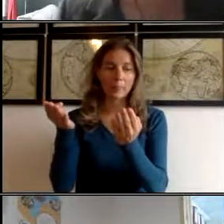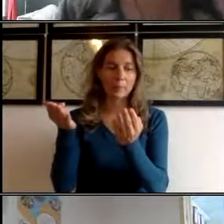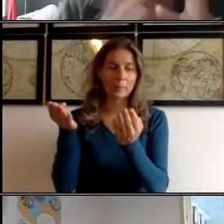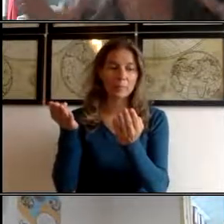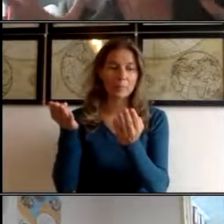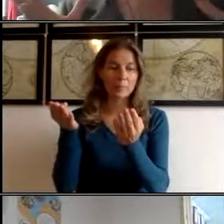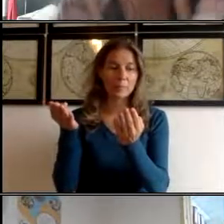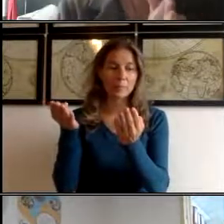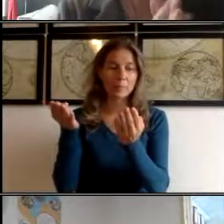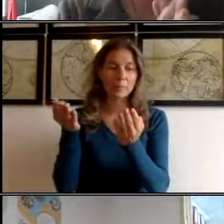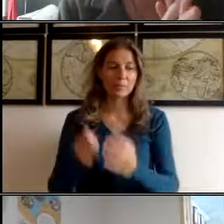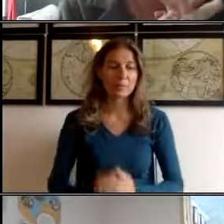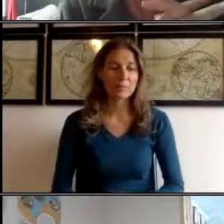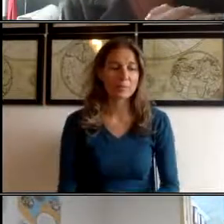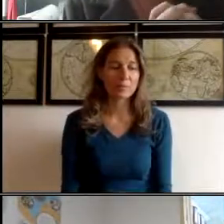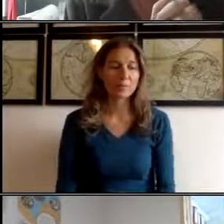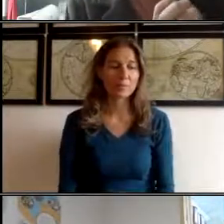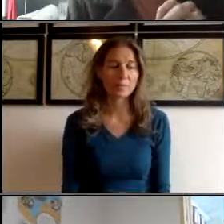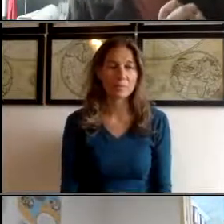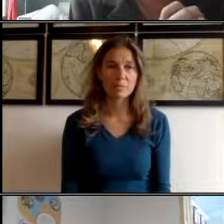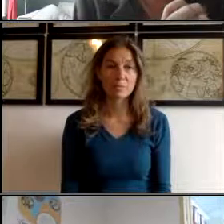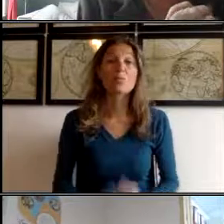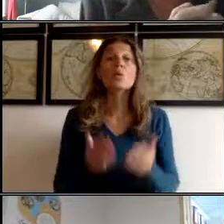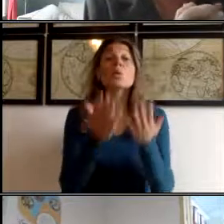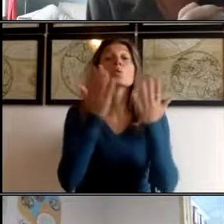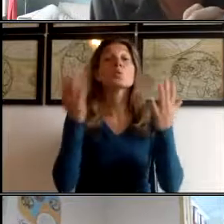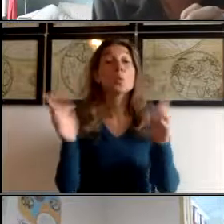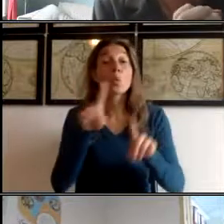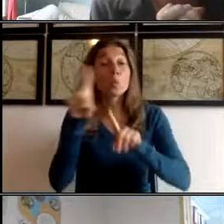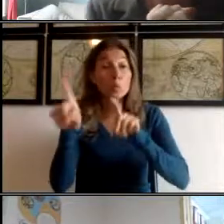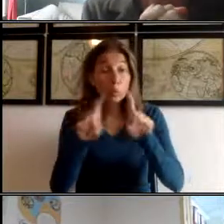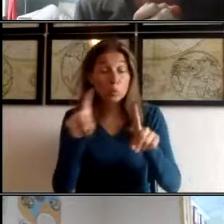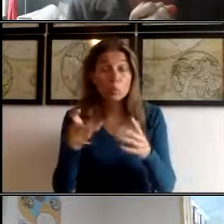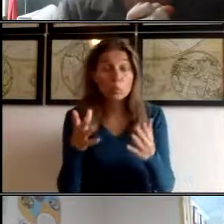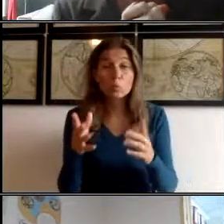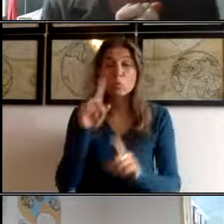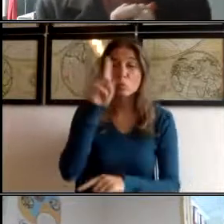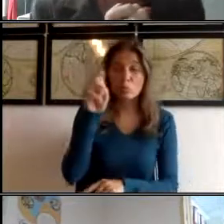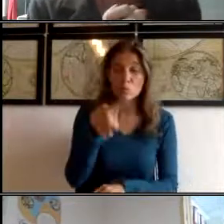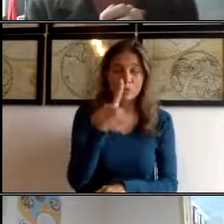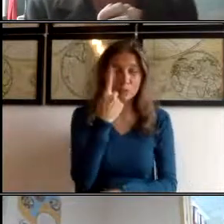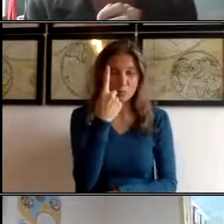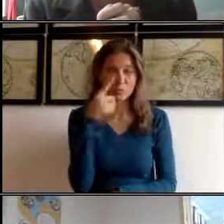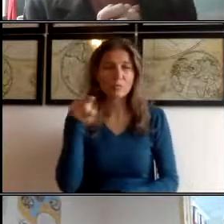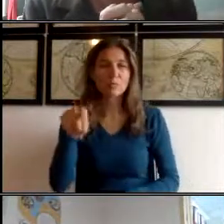Any of you can take this question. What are the best ways of covering reasonable accommodation costs?